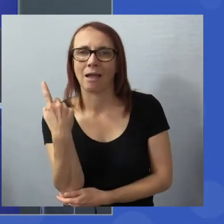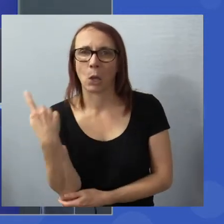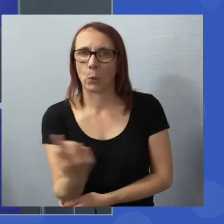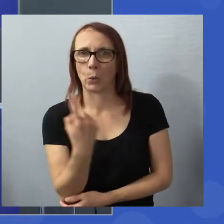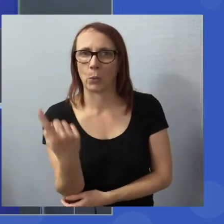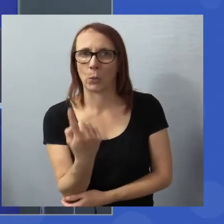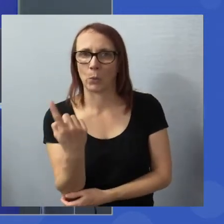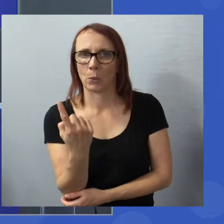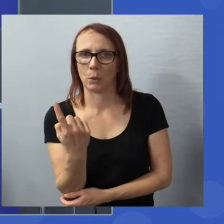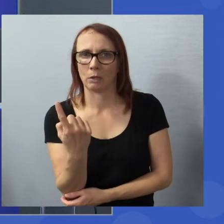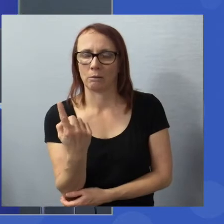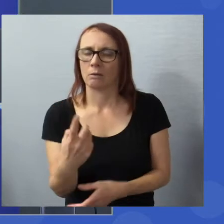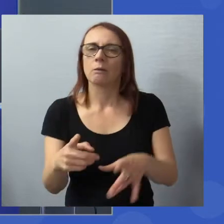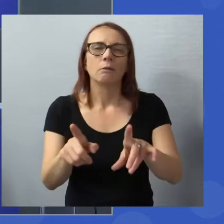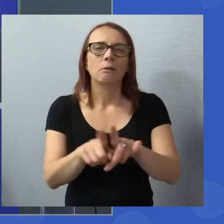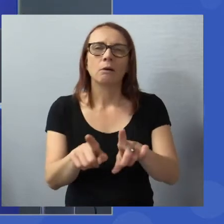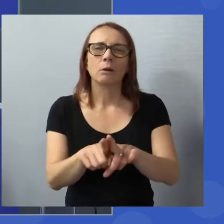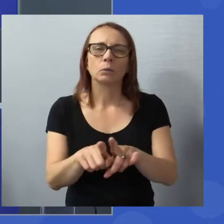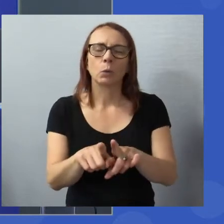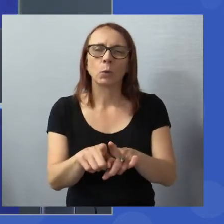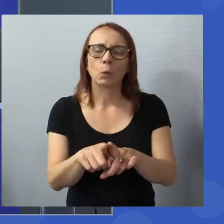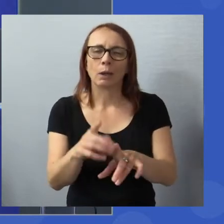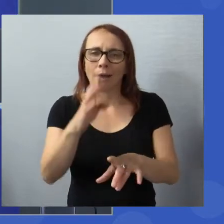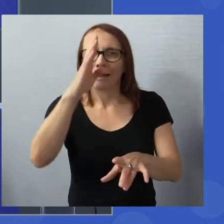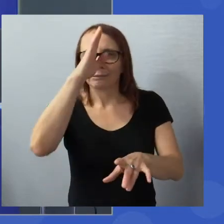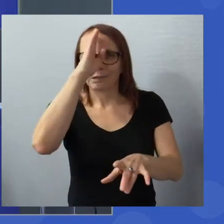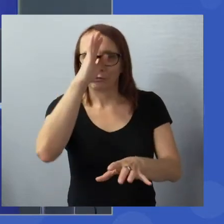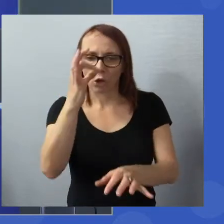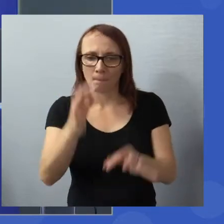the other is there's a danger that politicians can kind of abuse